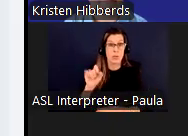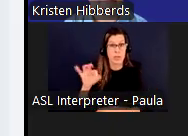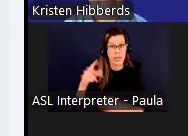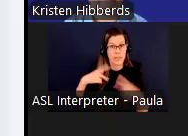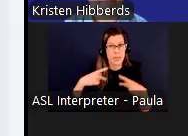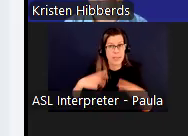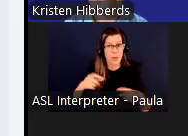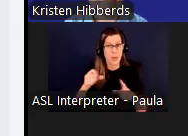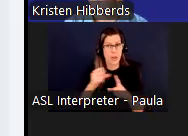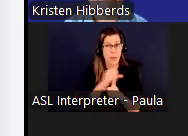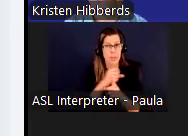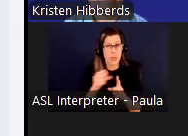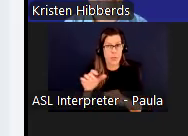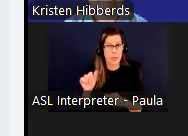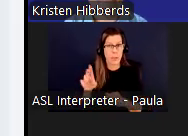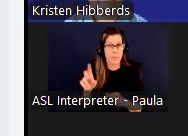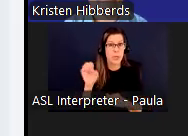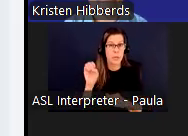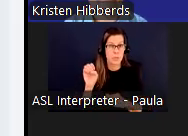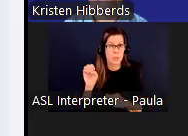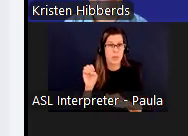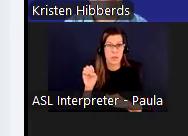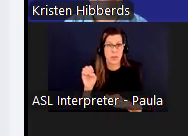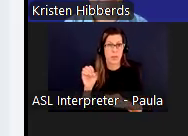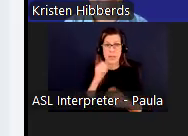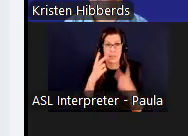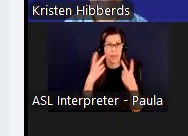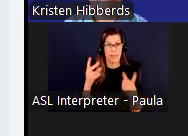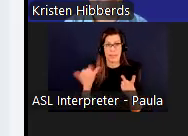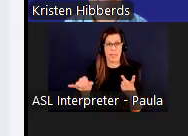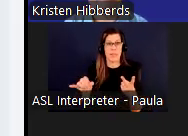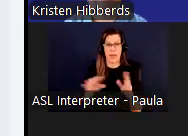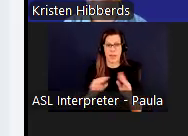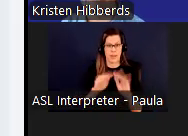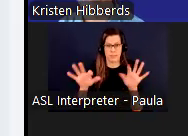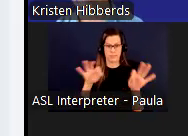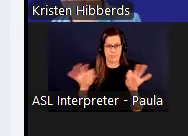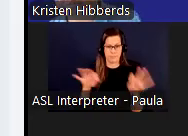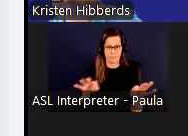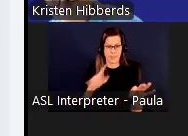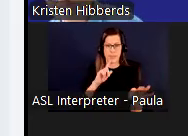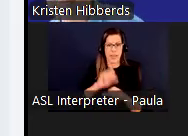So I didn't see that spelled out in the actual document unless I missed it.